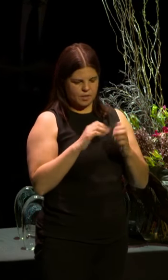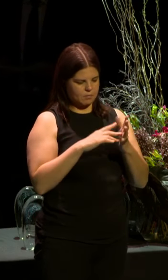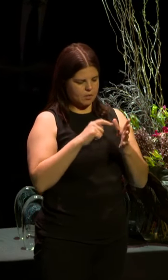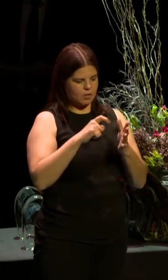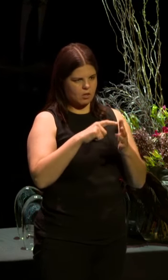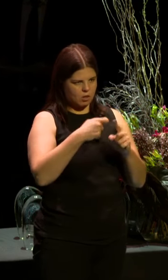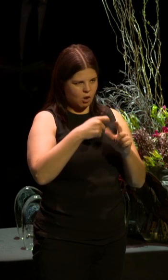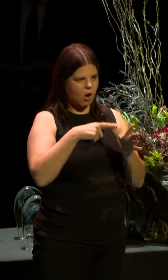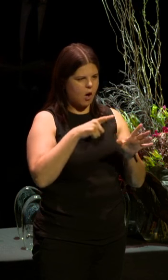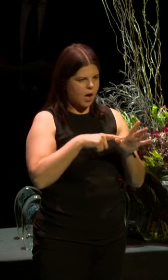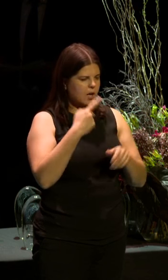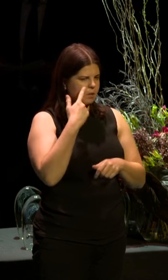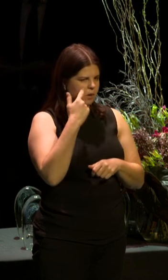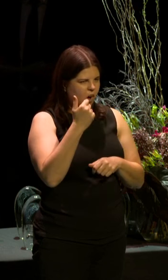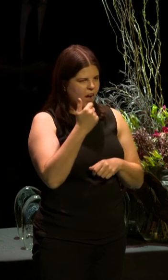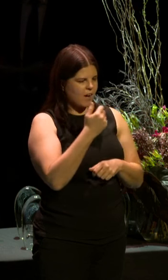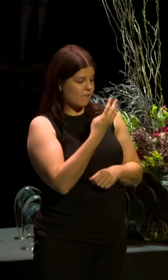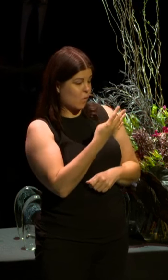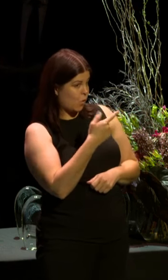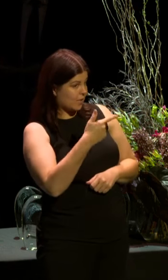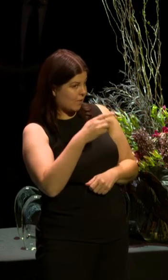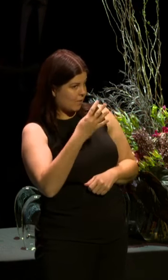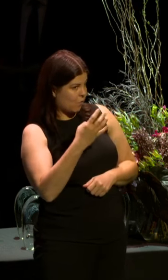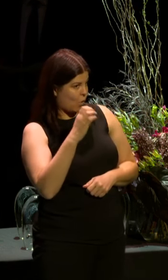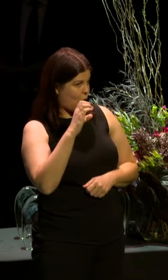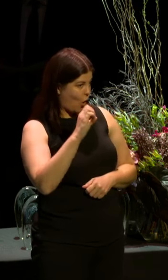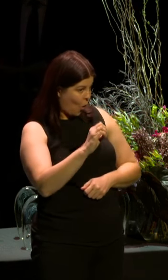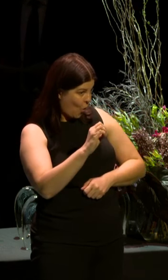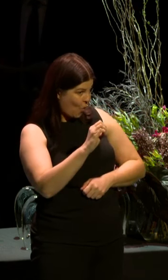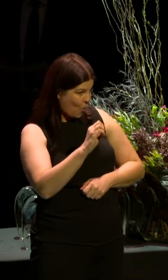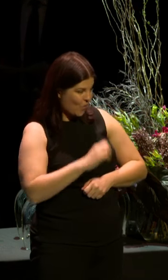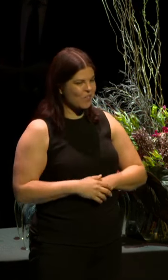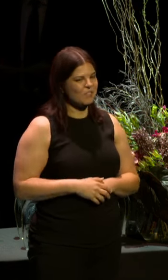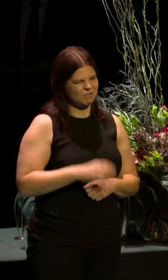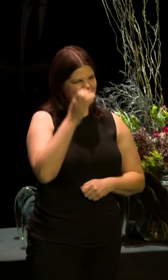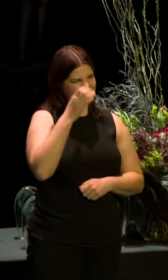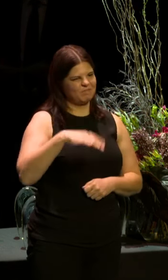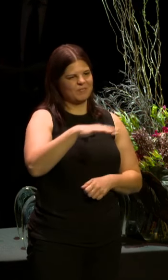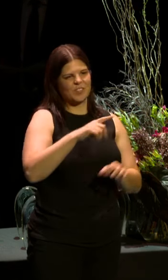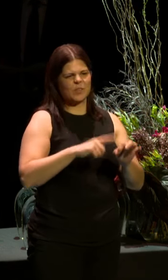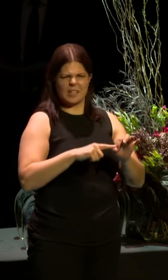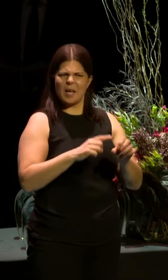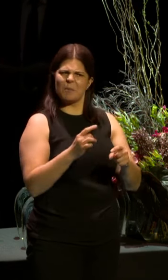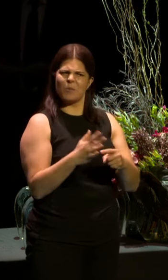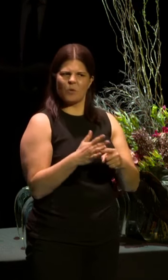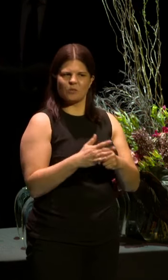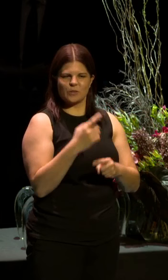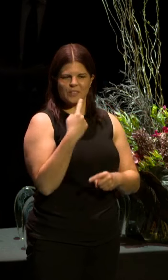That's very important, that little bit there.